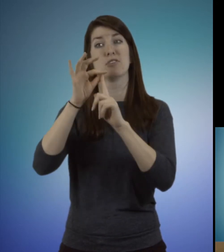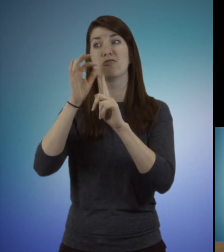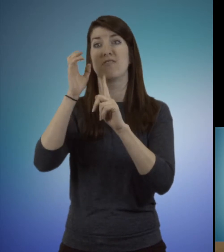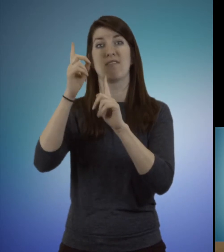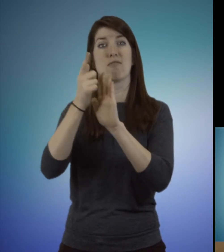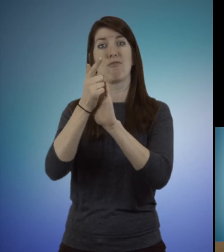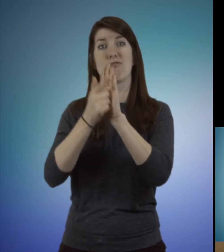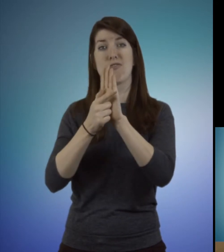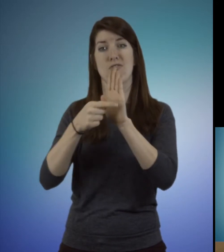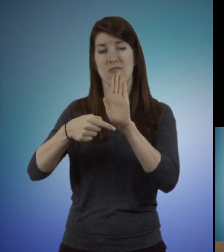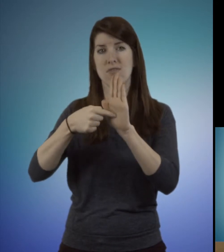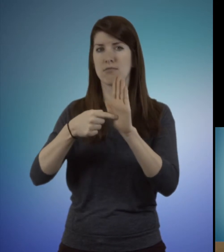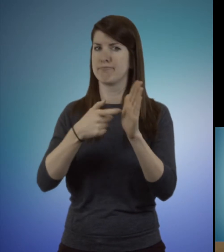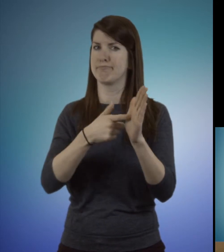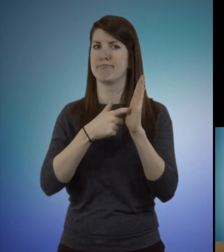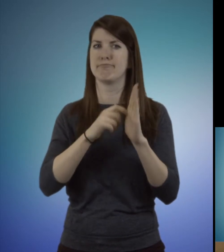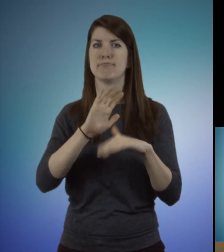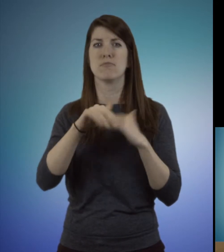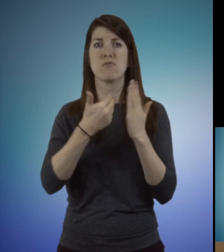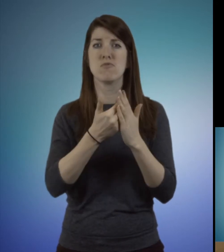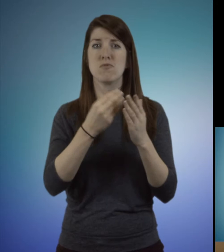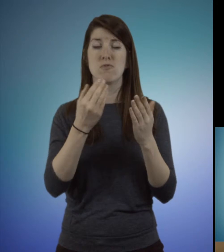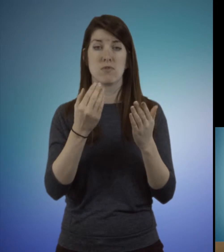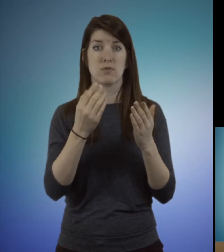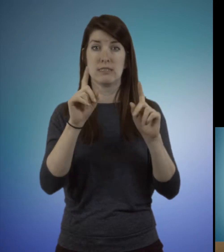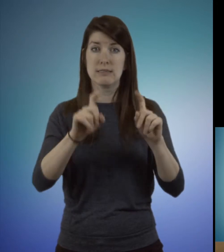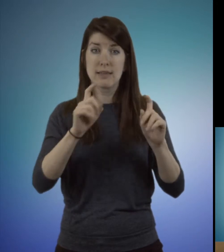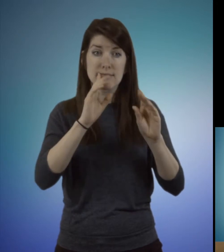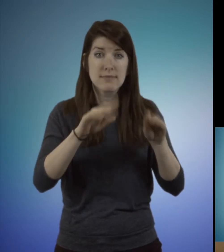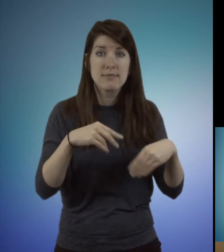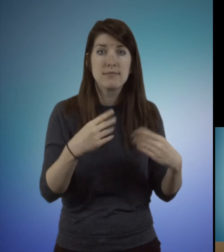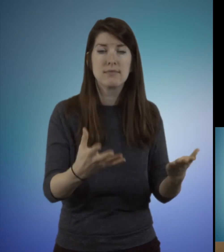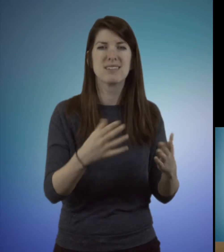to assess a student are provided and administered in the student's native language